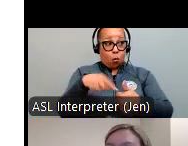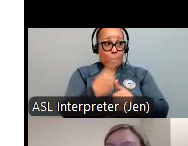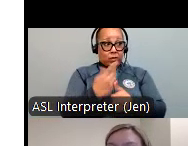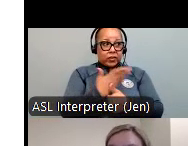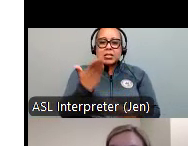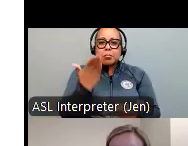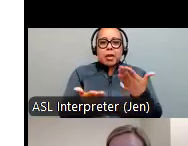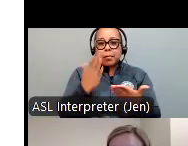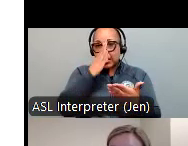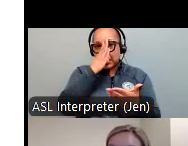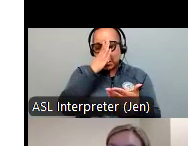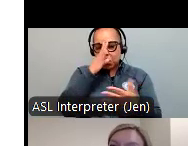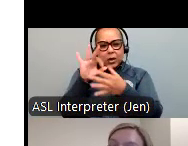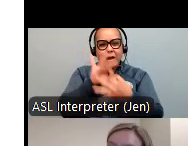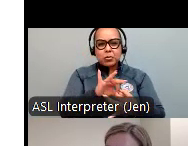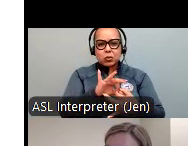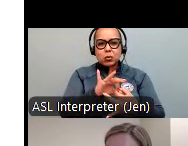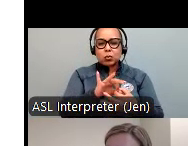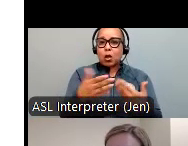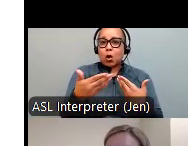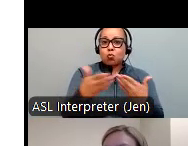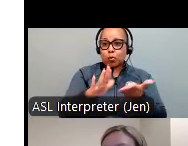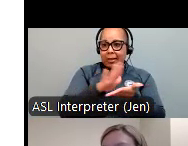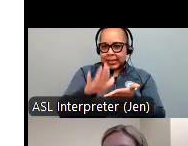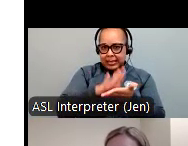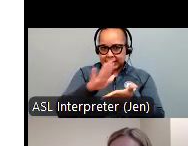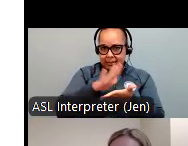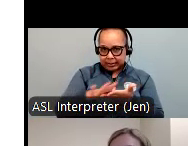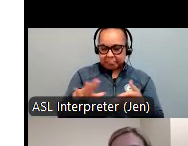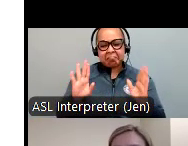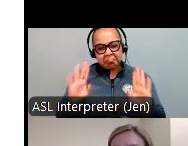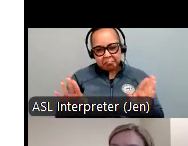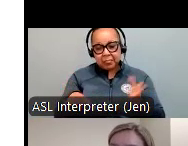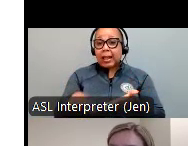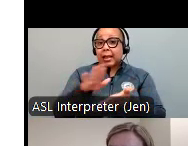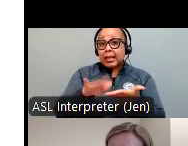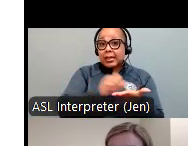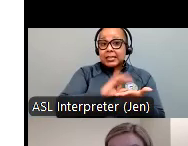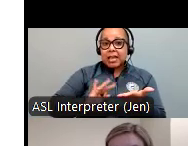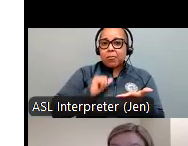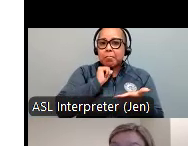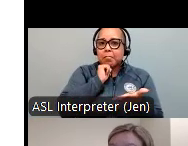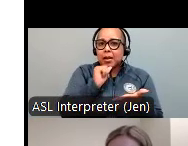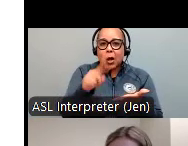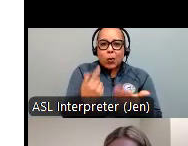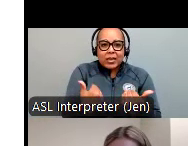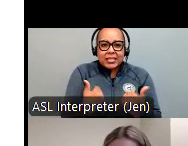be when it comes to to room cleaning. Cleaning staff may not always have a list of individuals